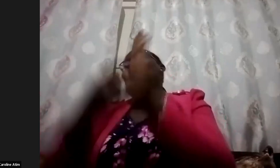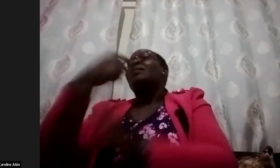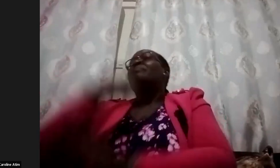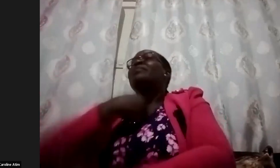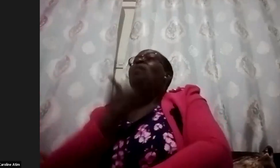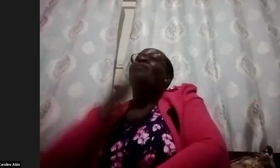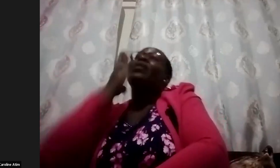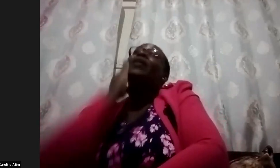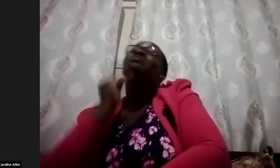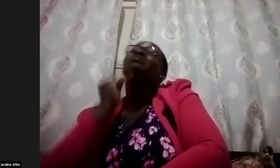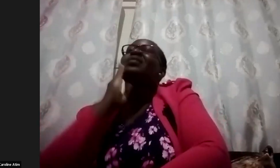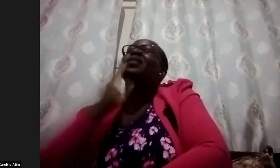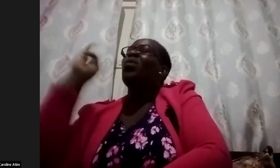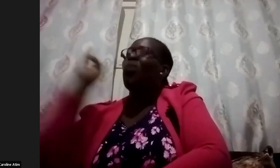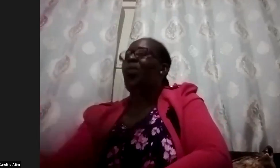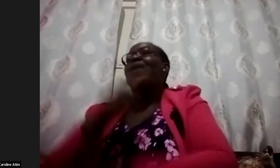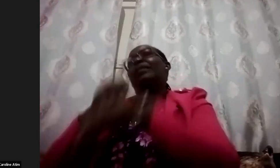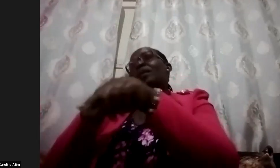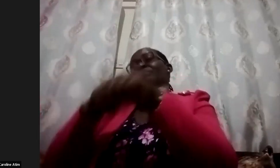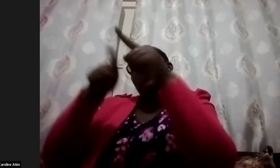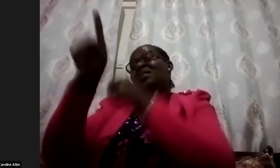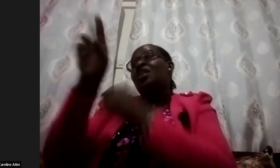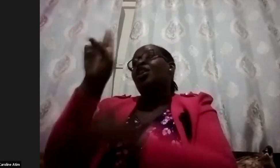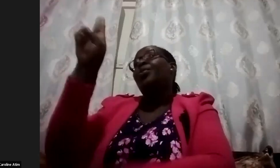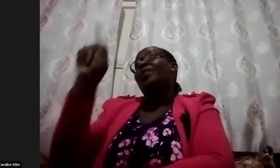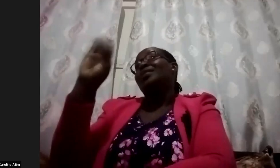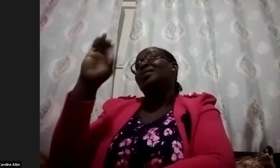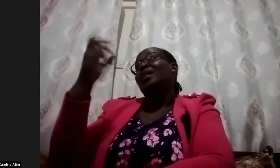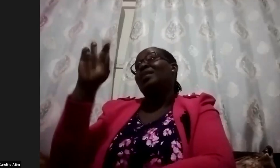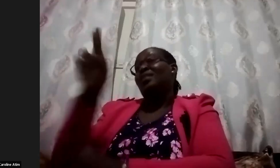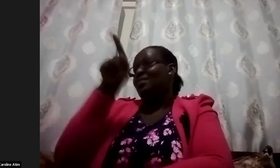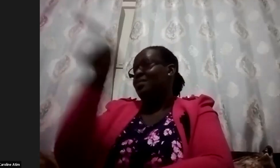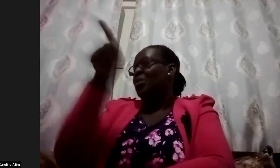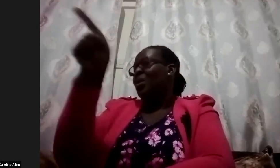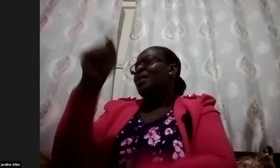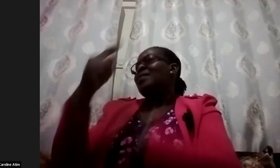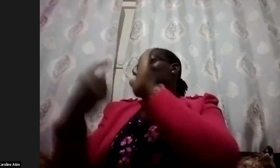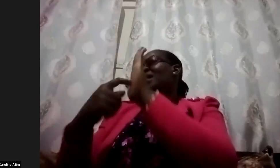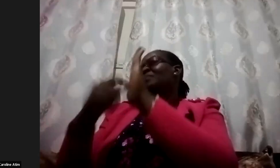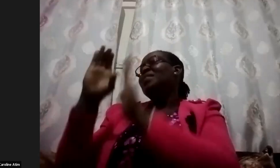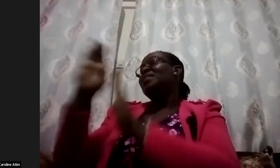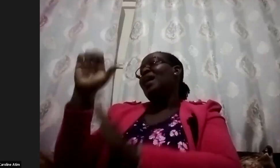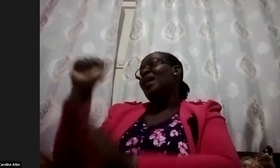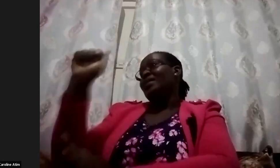refugees, for example, from my experience, when I go to U.N. in